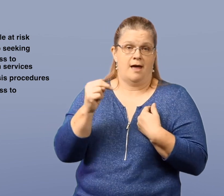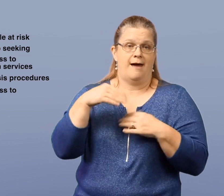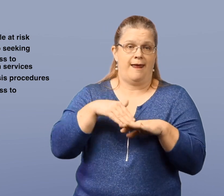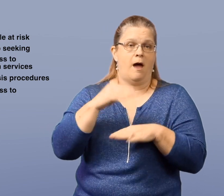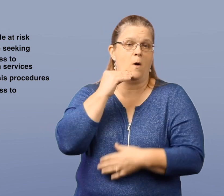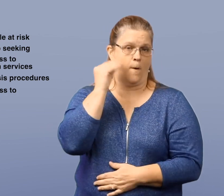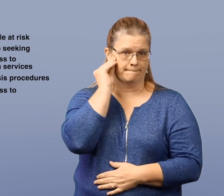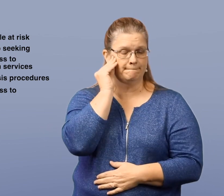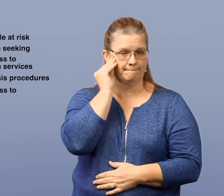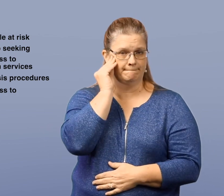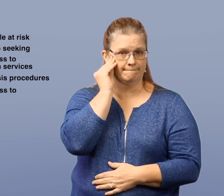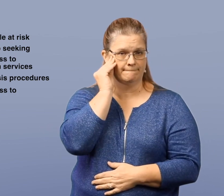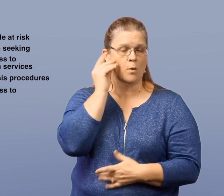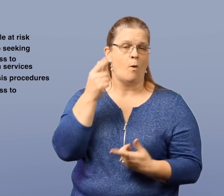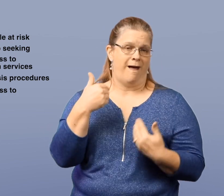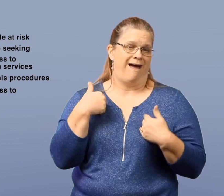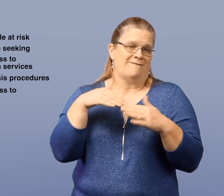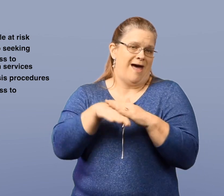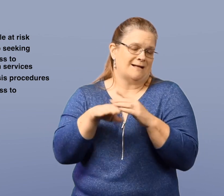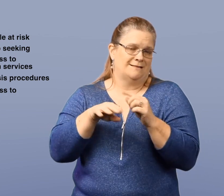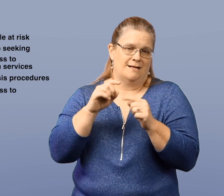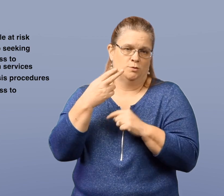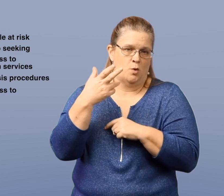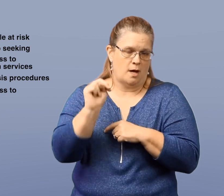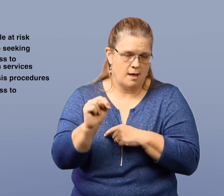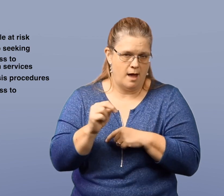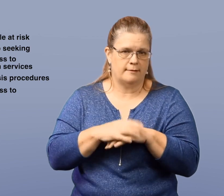and they say they have a gun at home, or they have access to a gun,